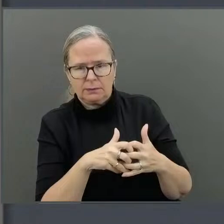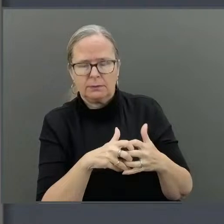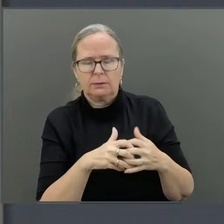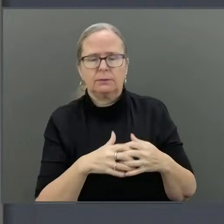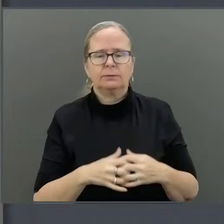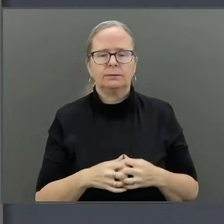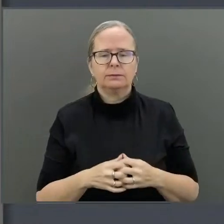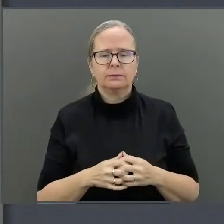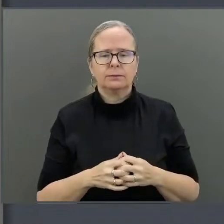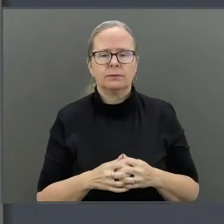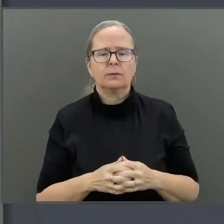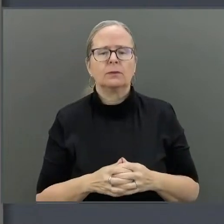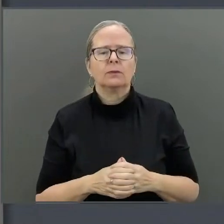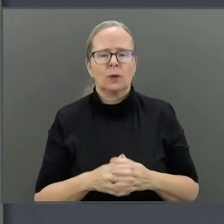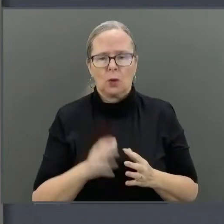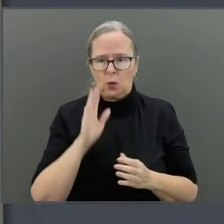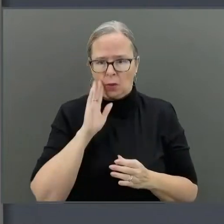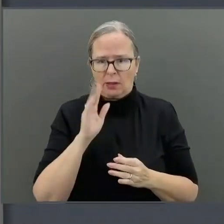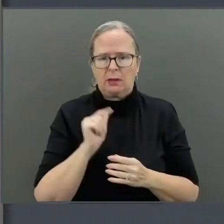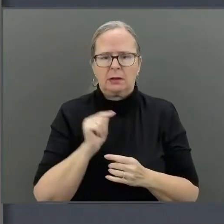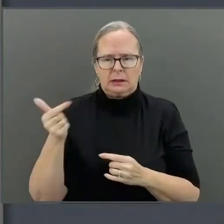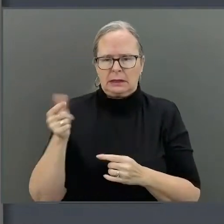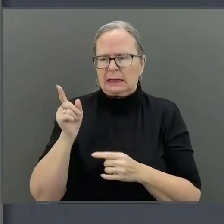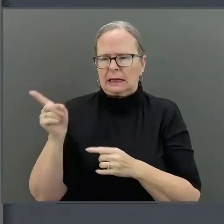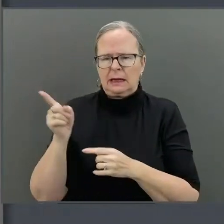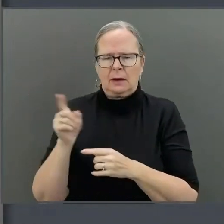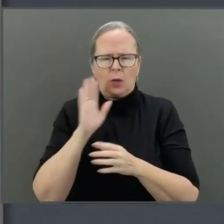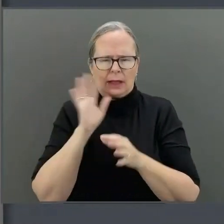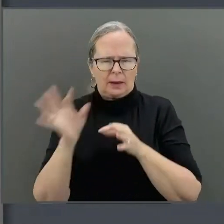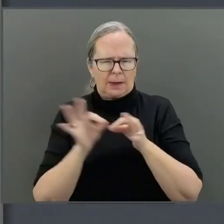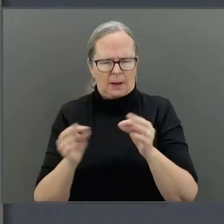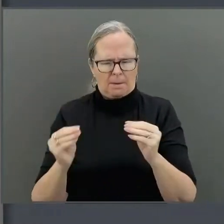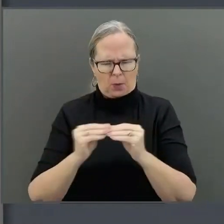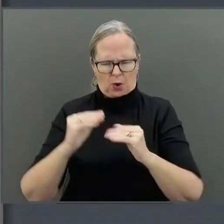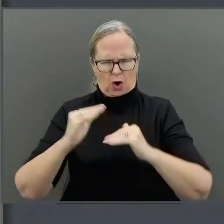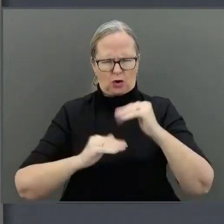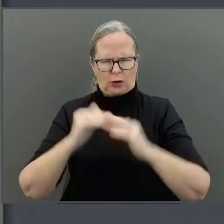we have worked with a company called Pure Technologies for the last few years and we